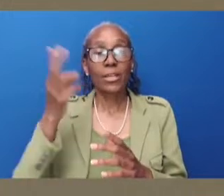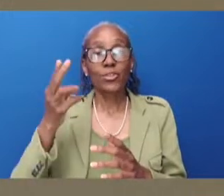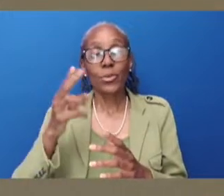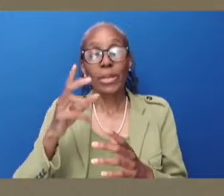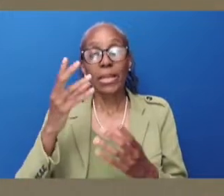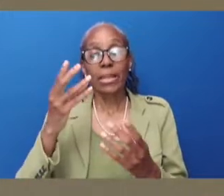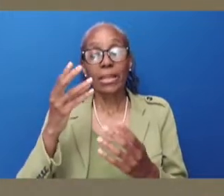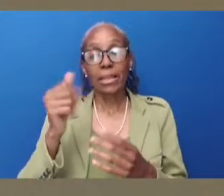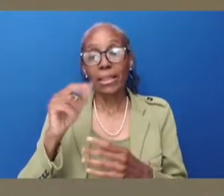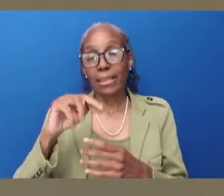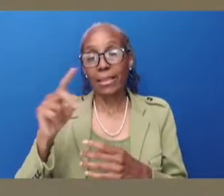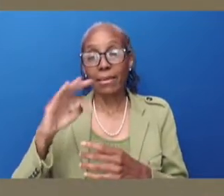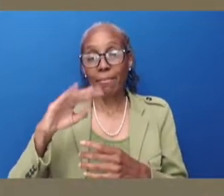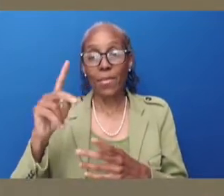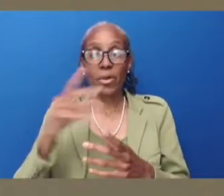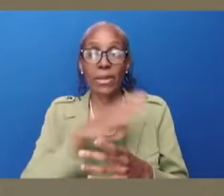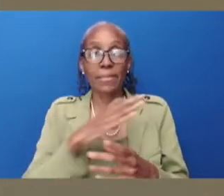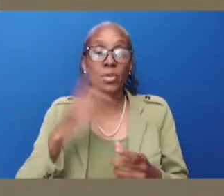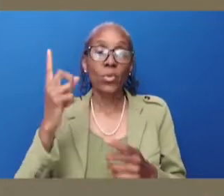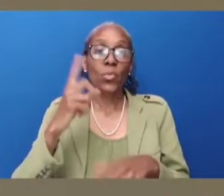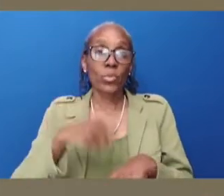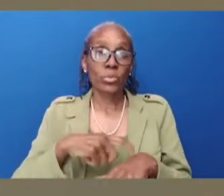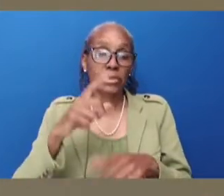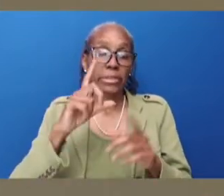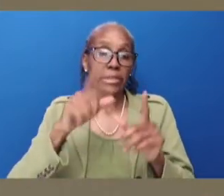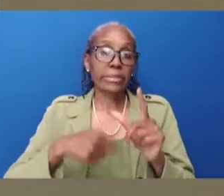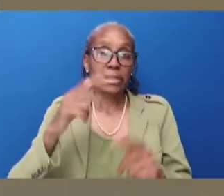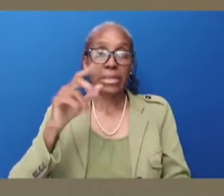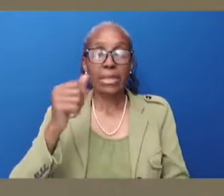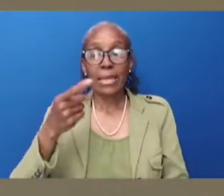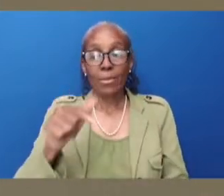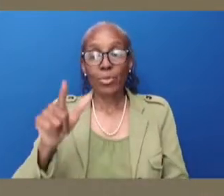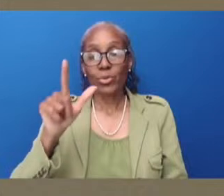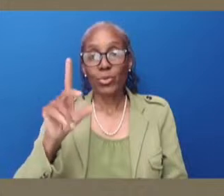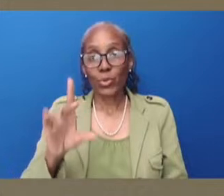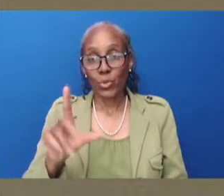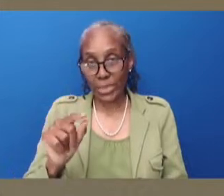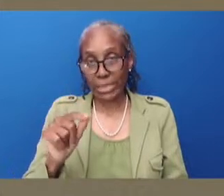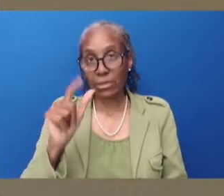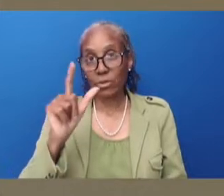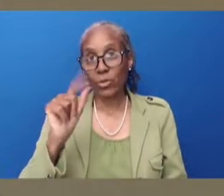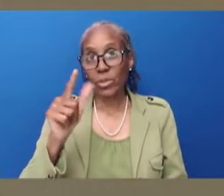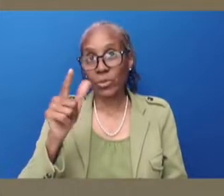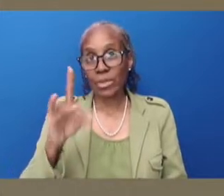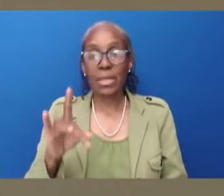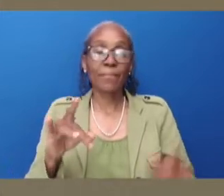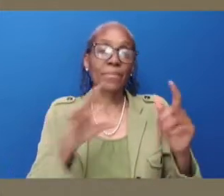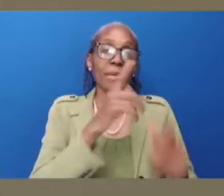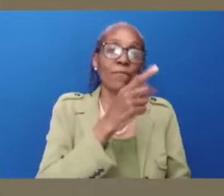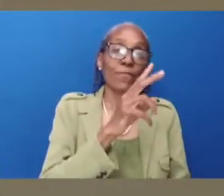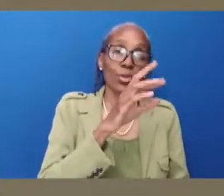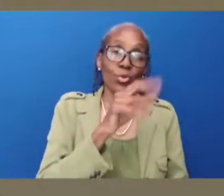REAPPOINTMENTS IS NEEDED ON THE